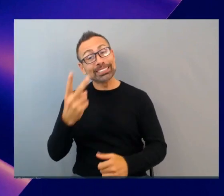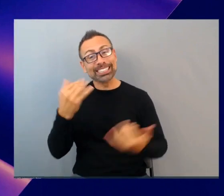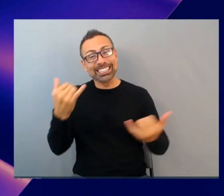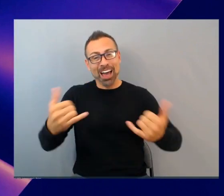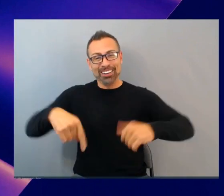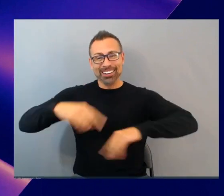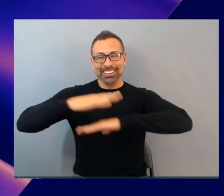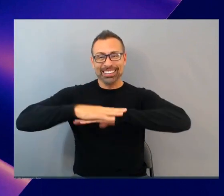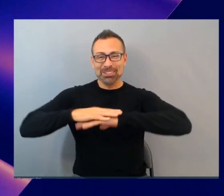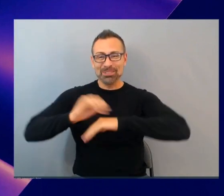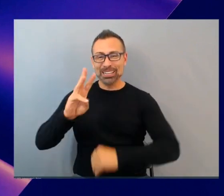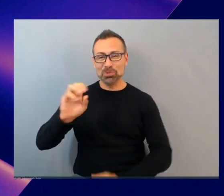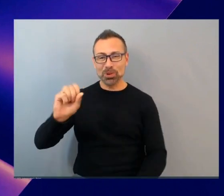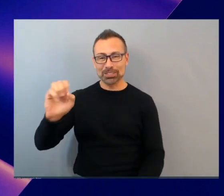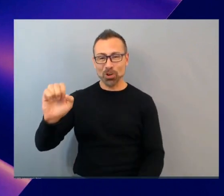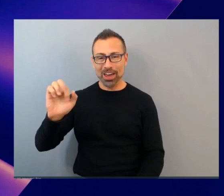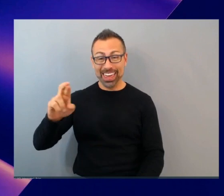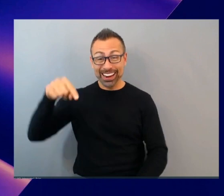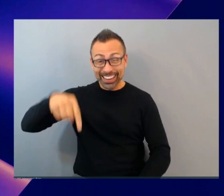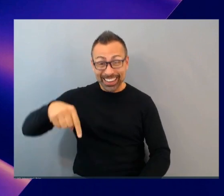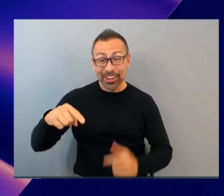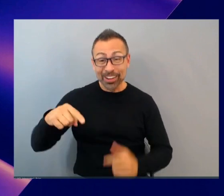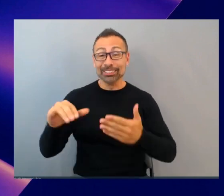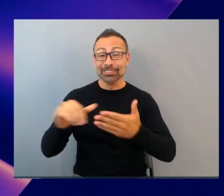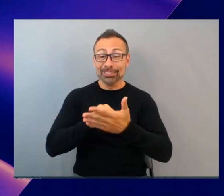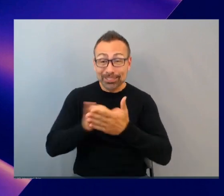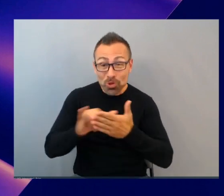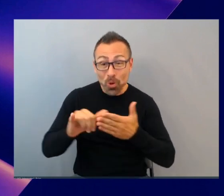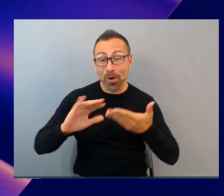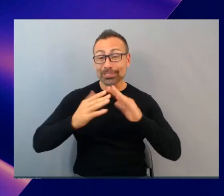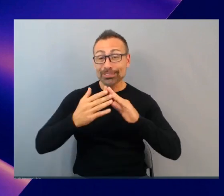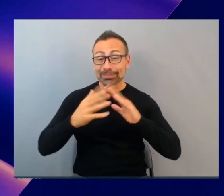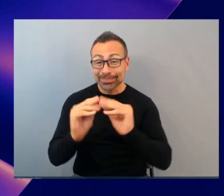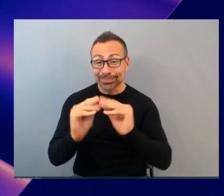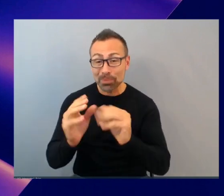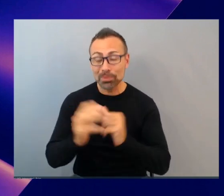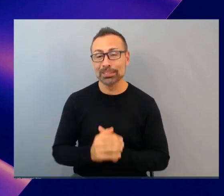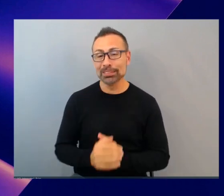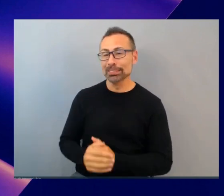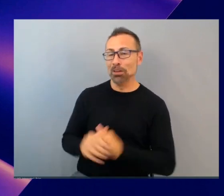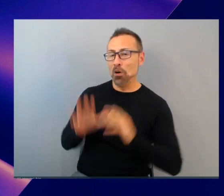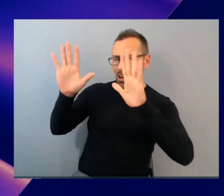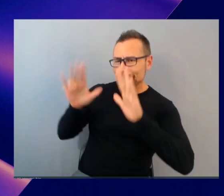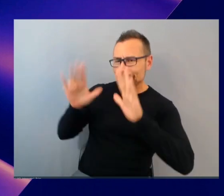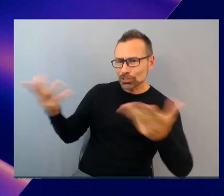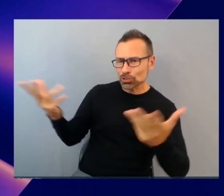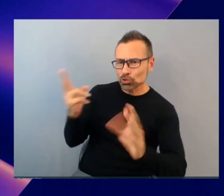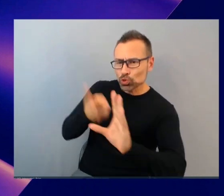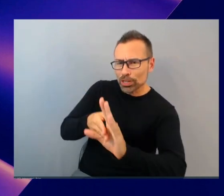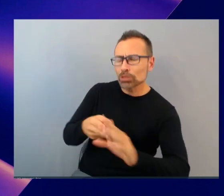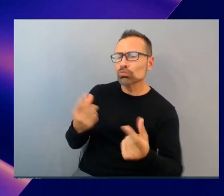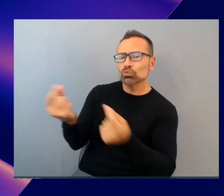I'm so glad to have you here, Raf, but what are we gonna do? What are we doing today? Yeah, so we've been doing a Twitch series,